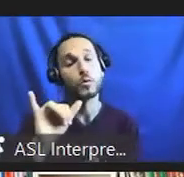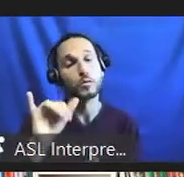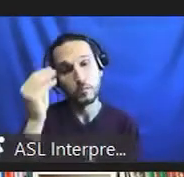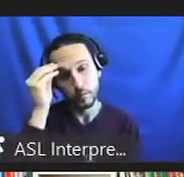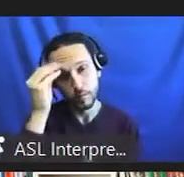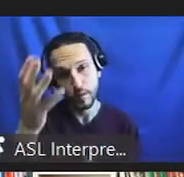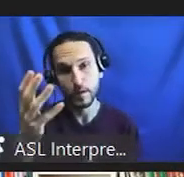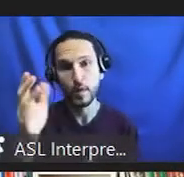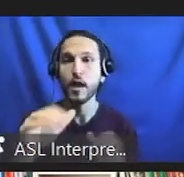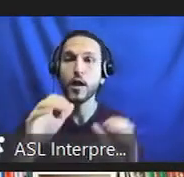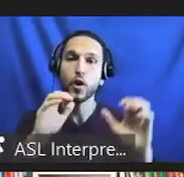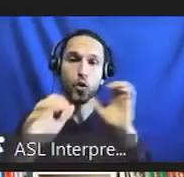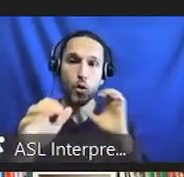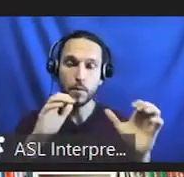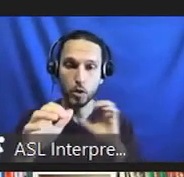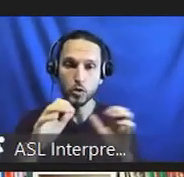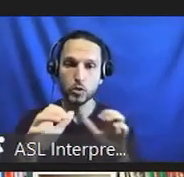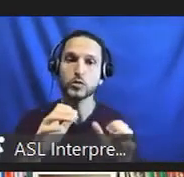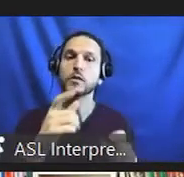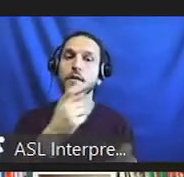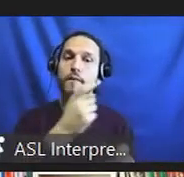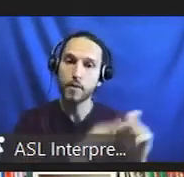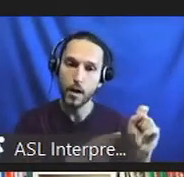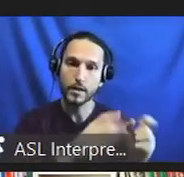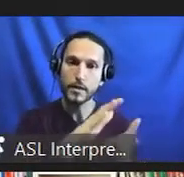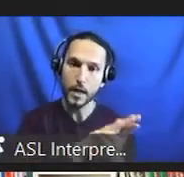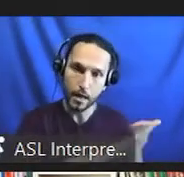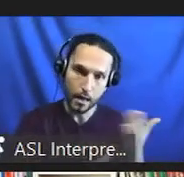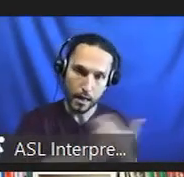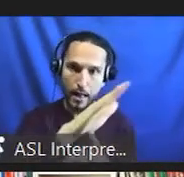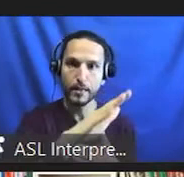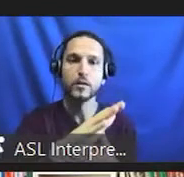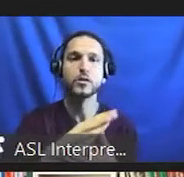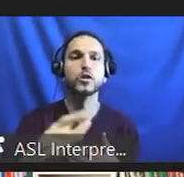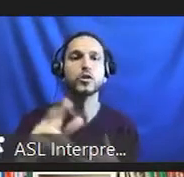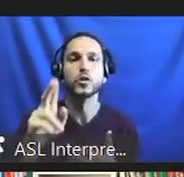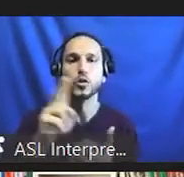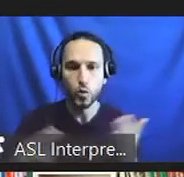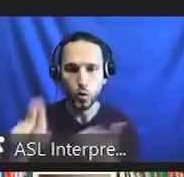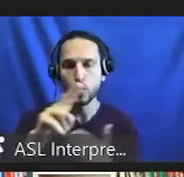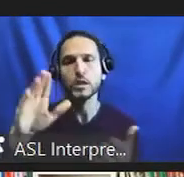communications coming from colleges, universities, schools.